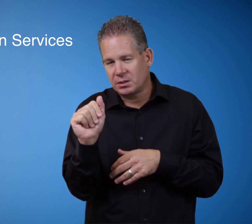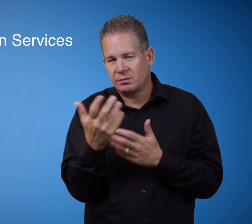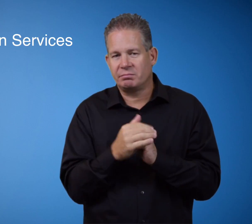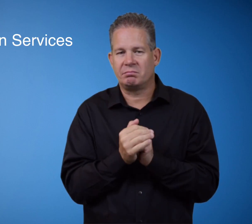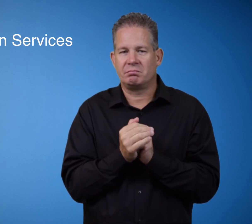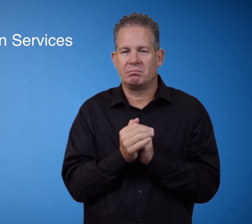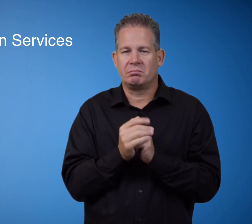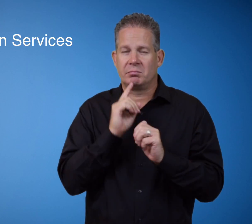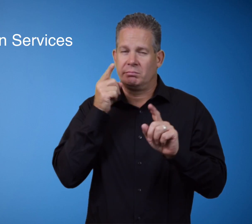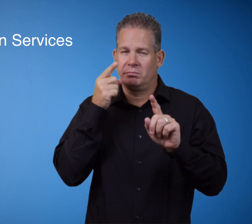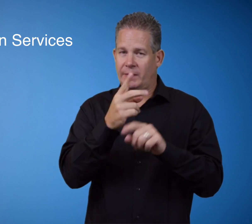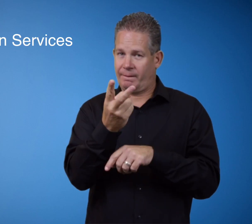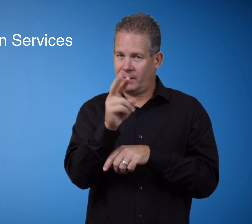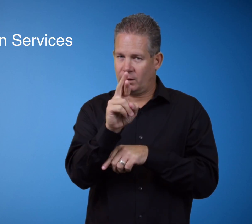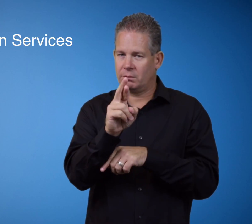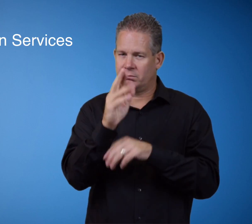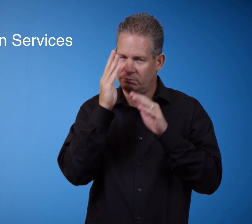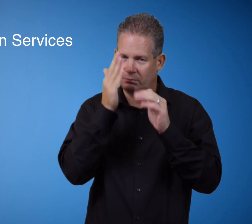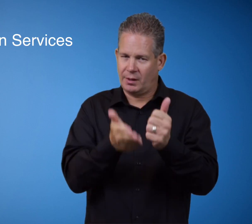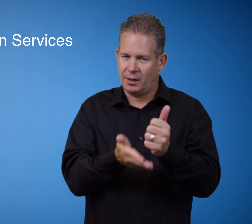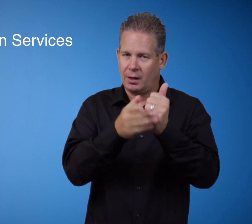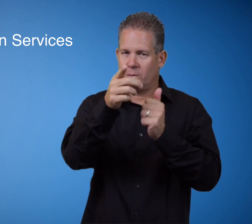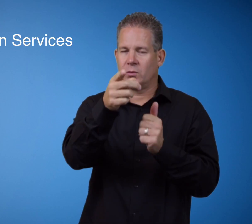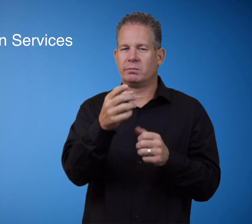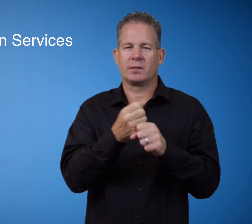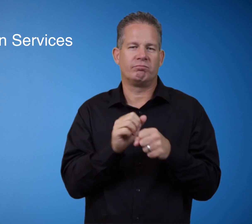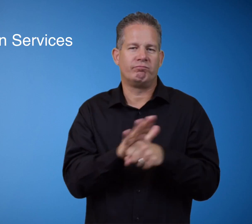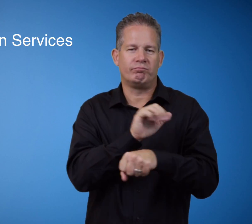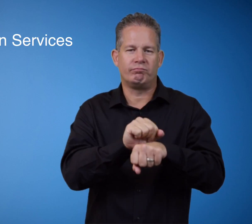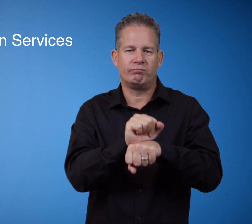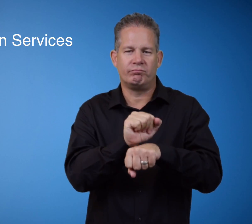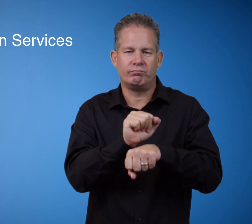The goal of vocational rehab is to help you find full-time work.